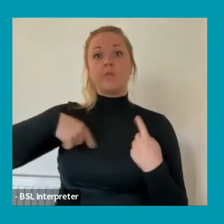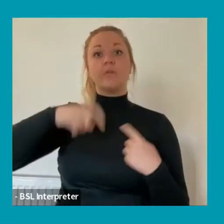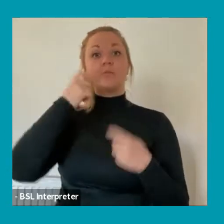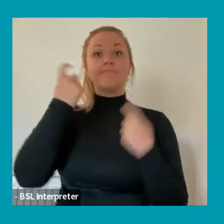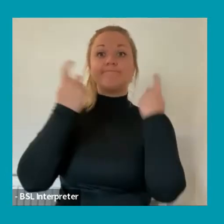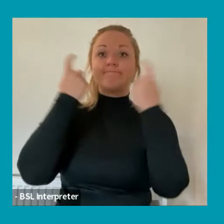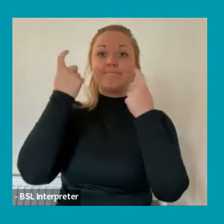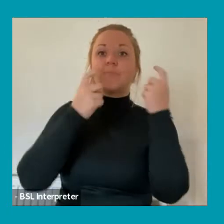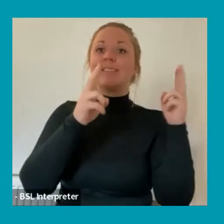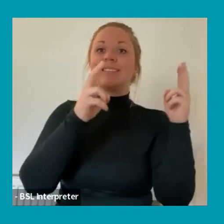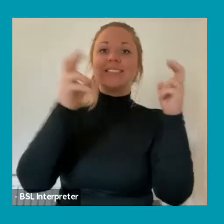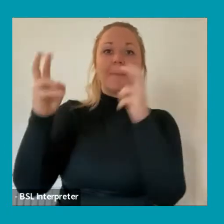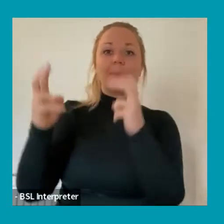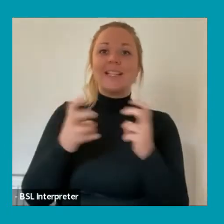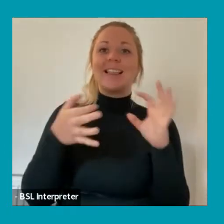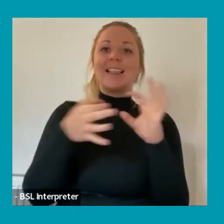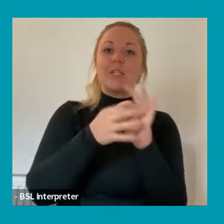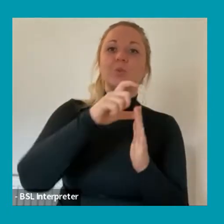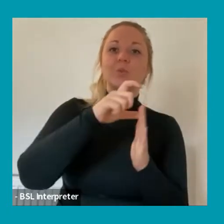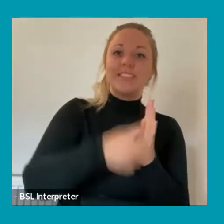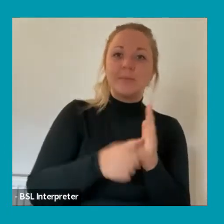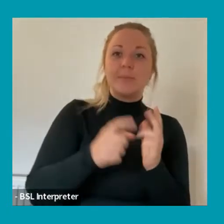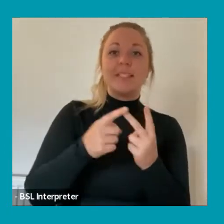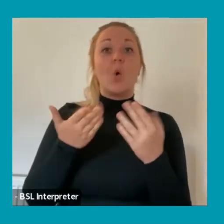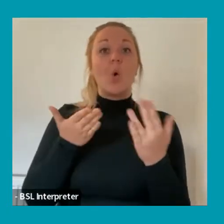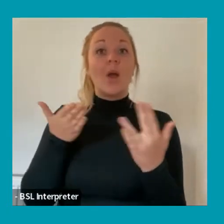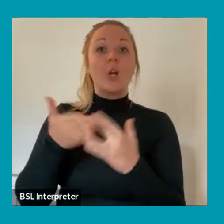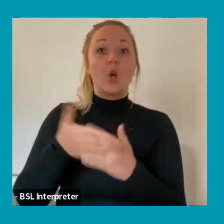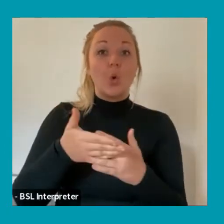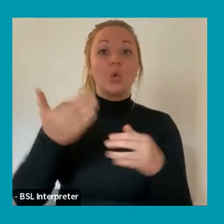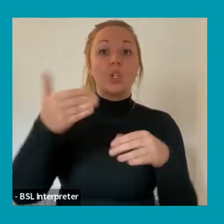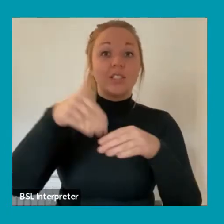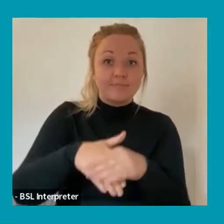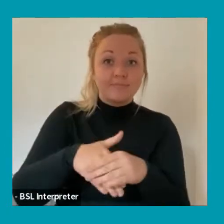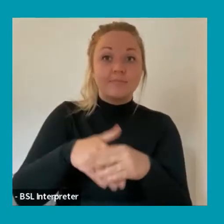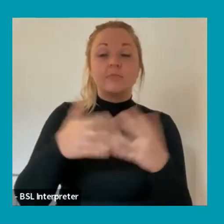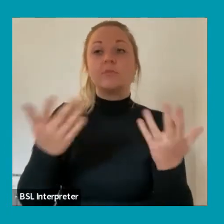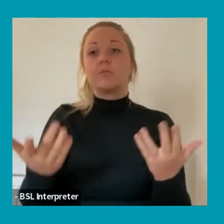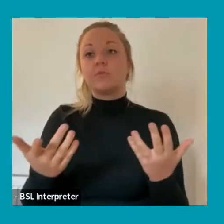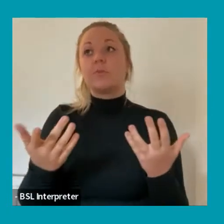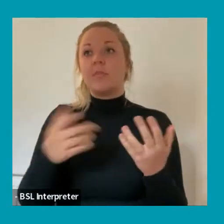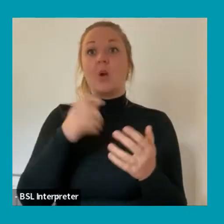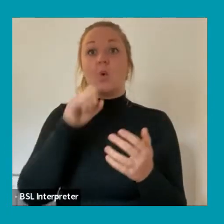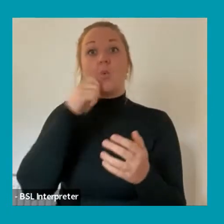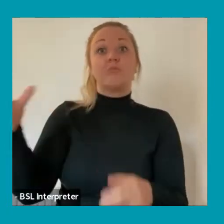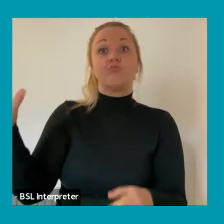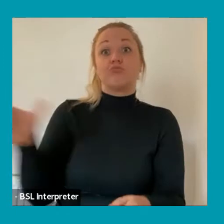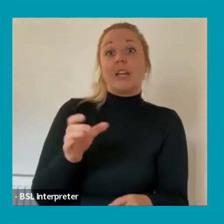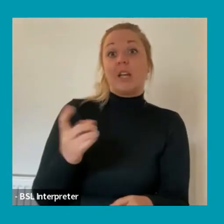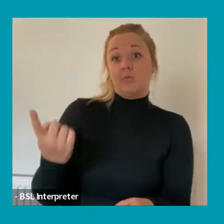And bring in someone, either an expert or who has experience in this, particular area.